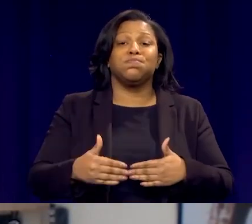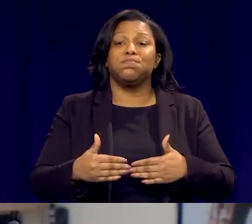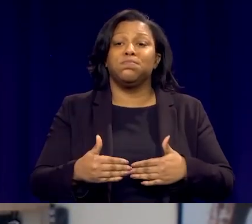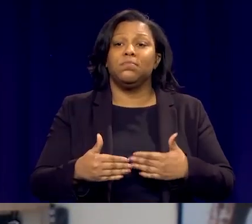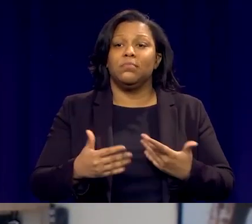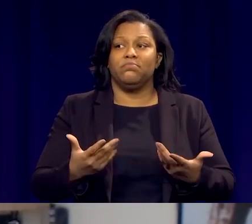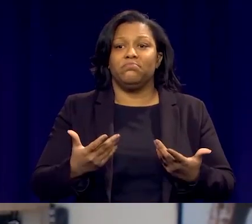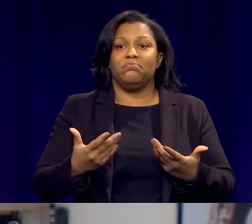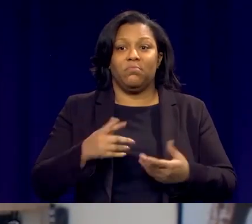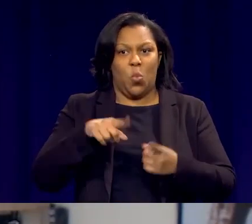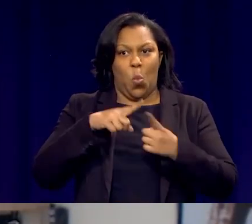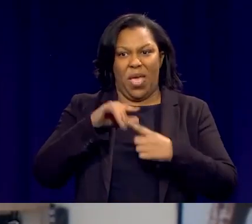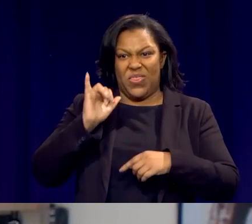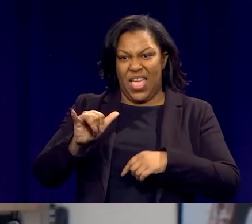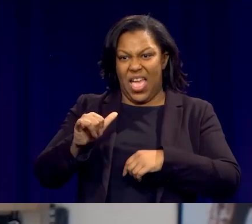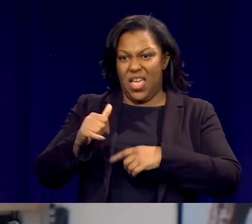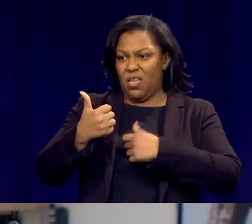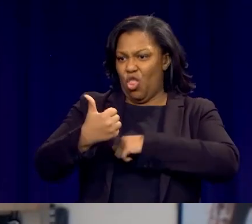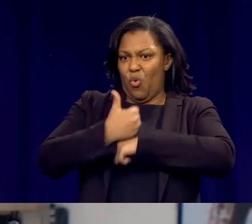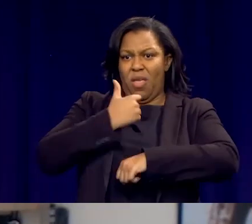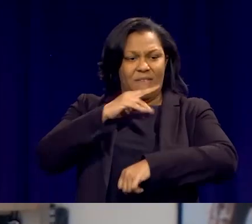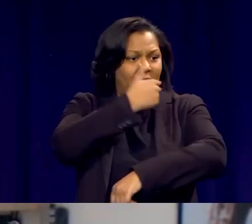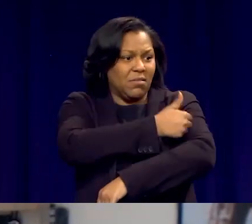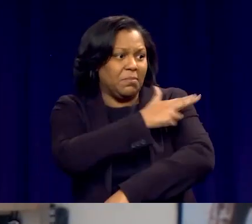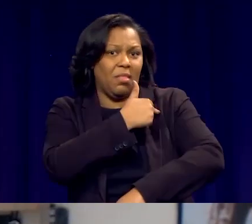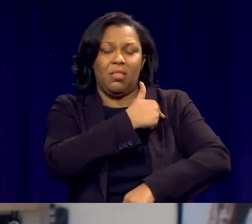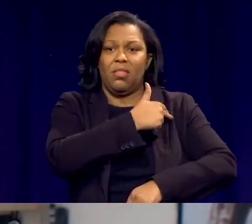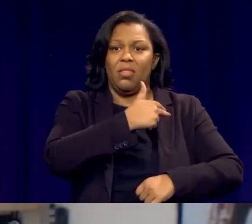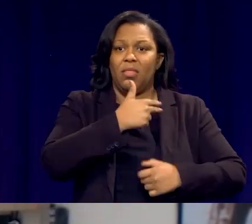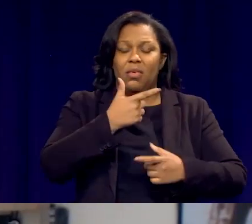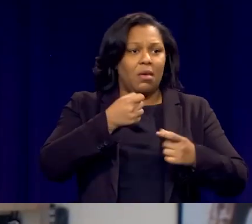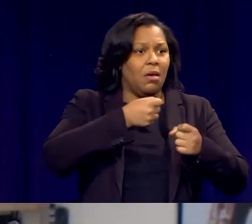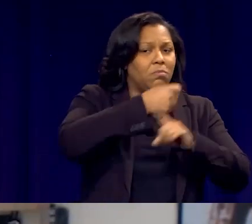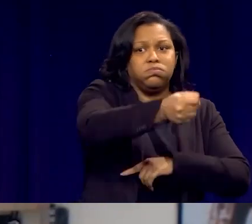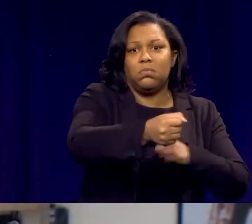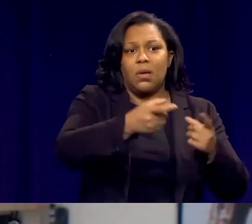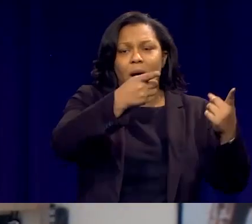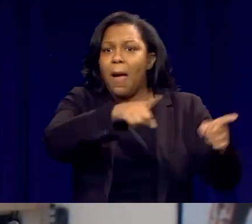Once the threat of infection, hospitalization, and death has decreased,